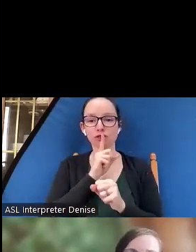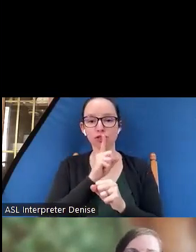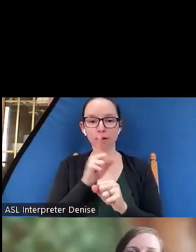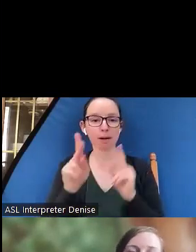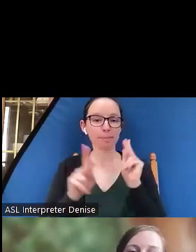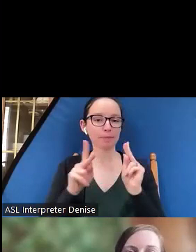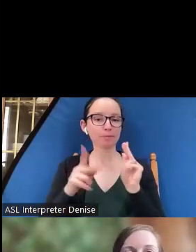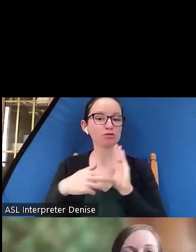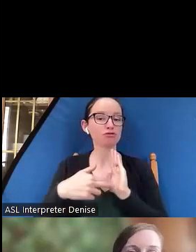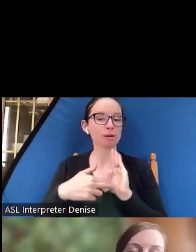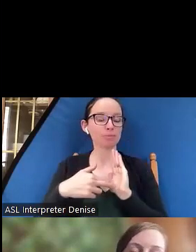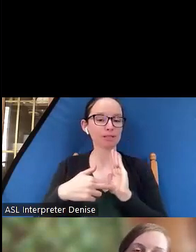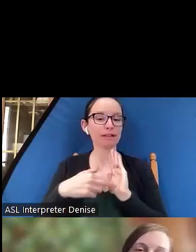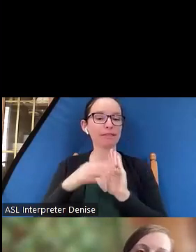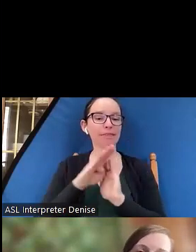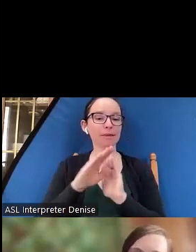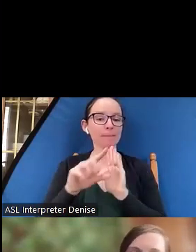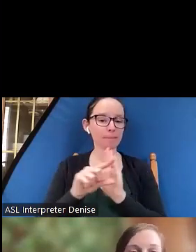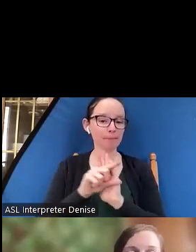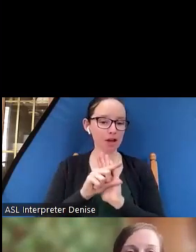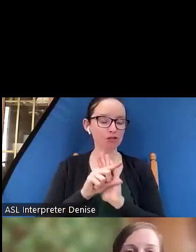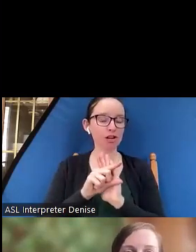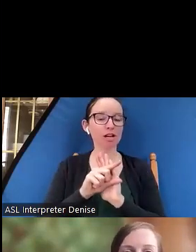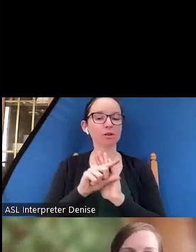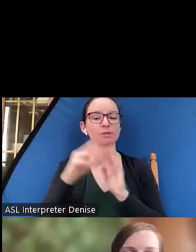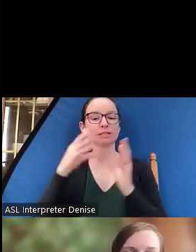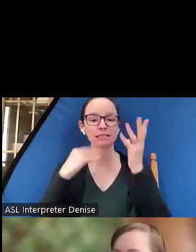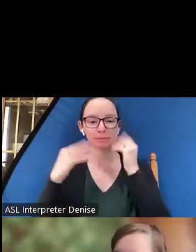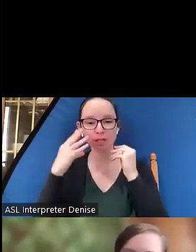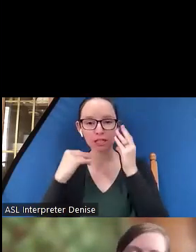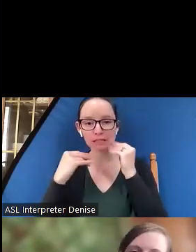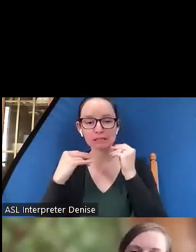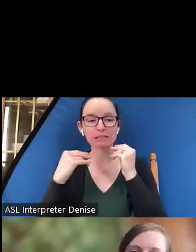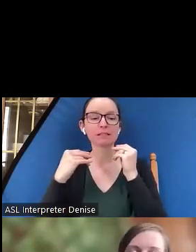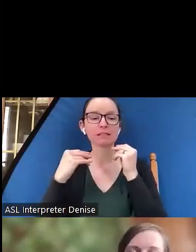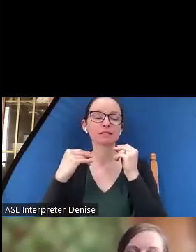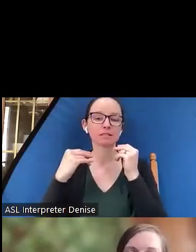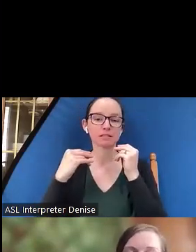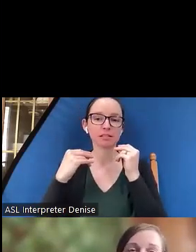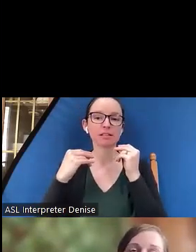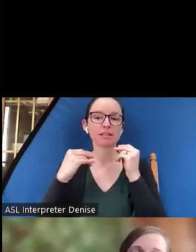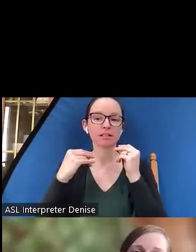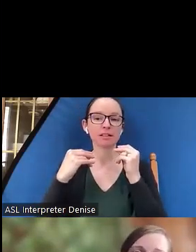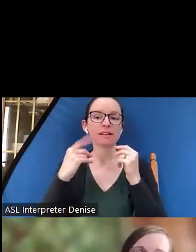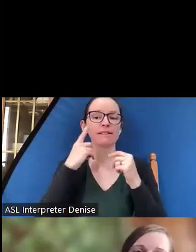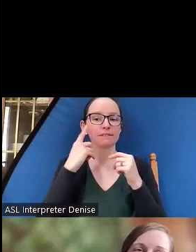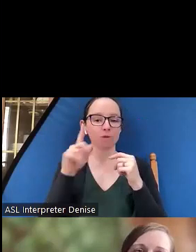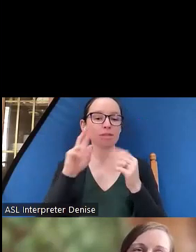backgrounds and experiences of the intended beneficiaries of